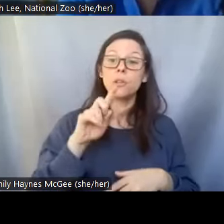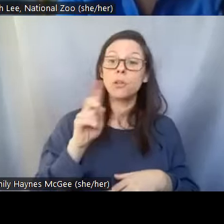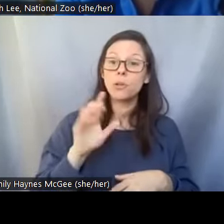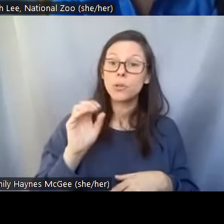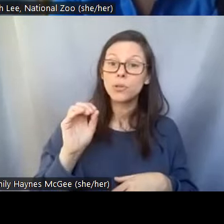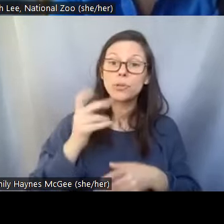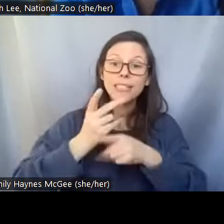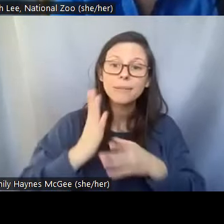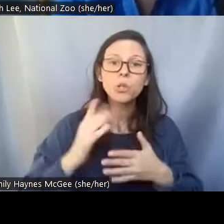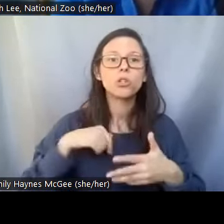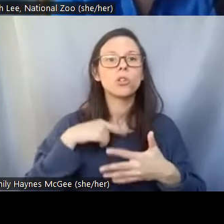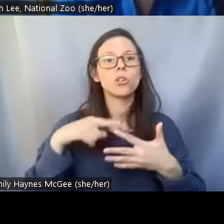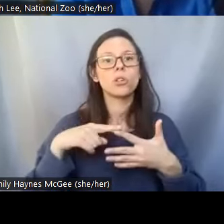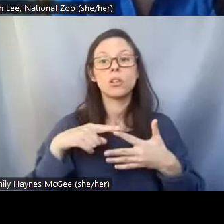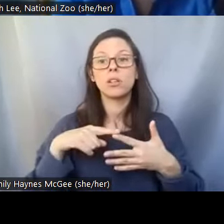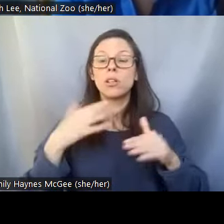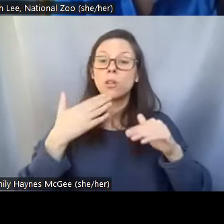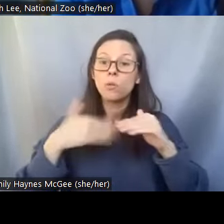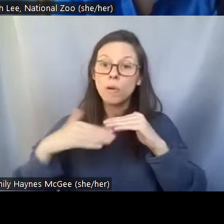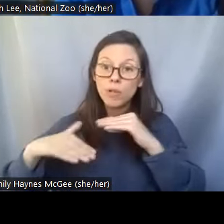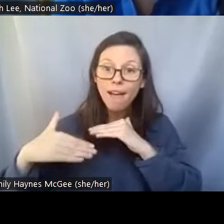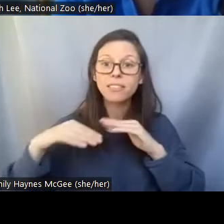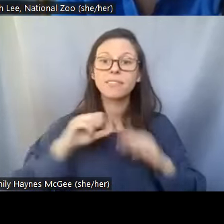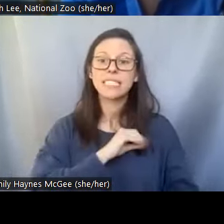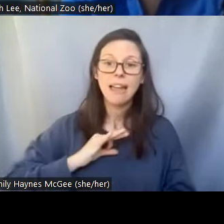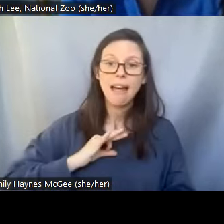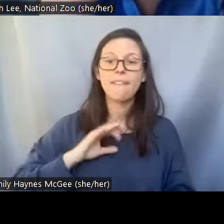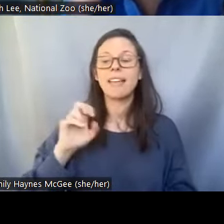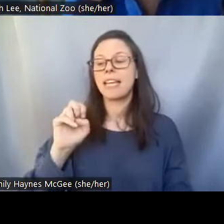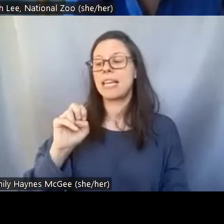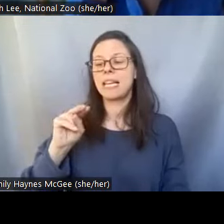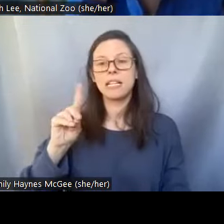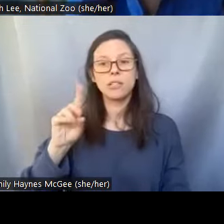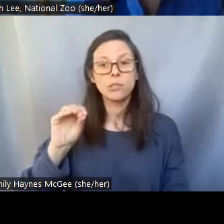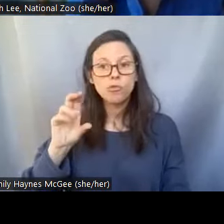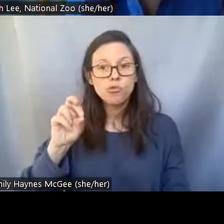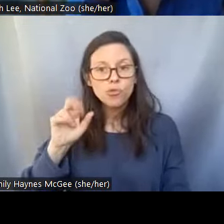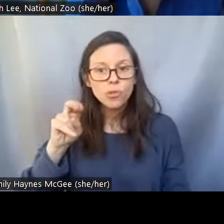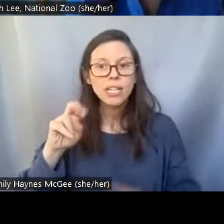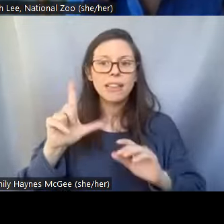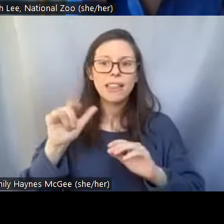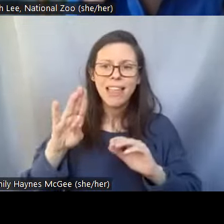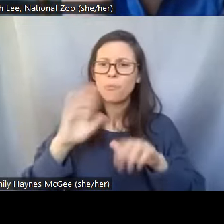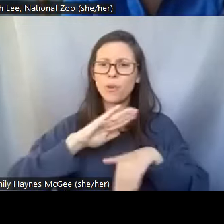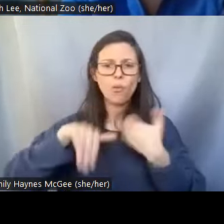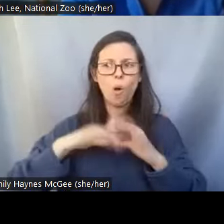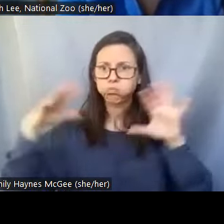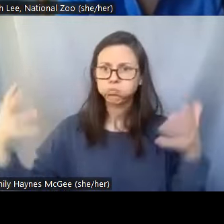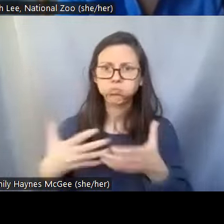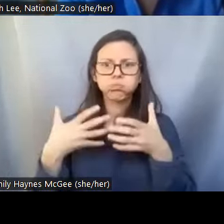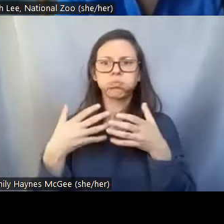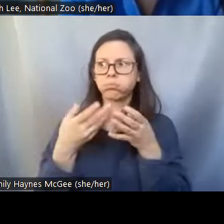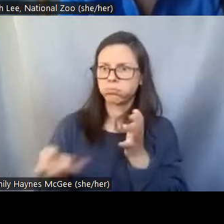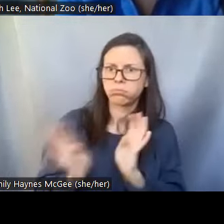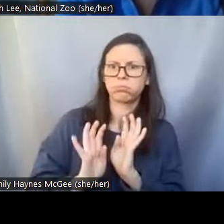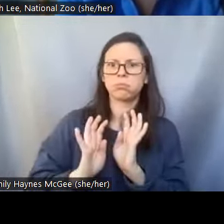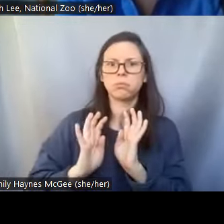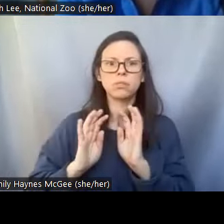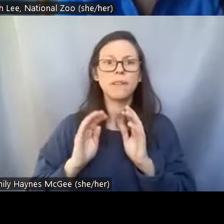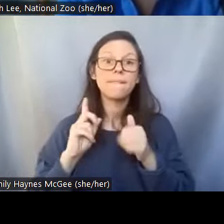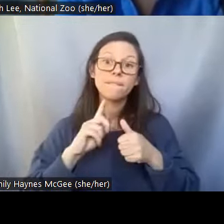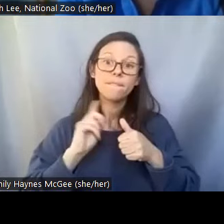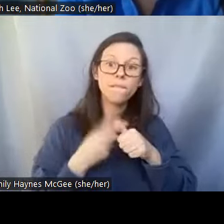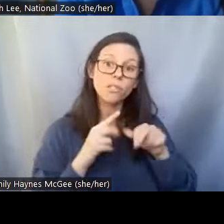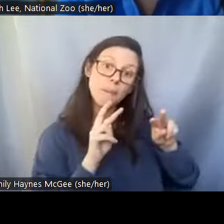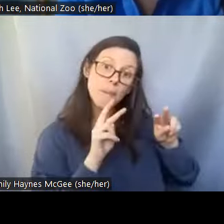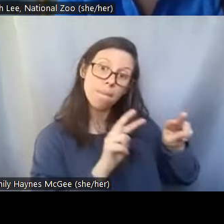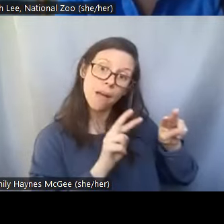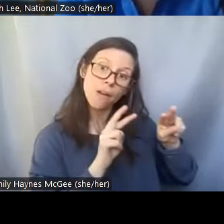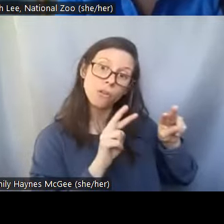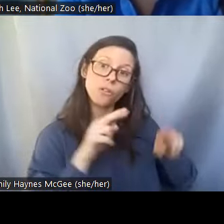endocrine lab. So it's uh everyone working together starting by trying to monitor if she gets in heat